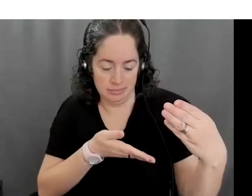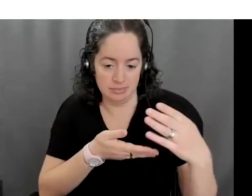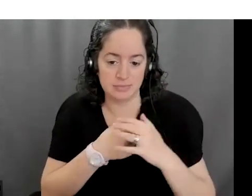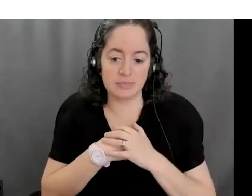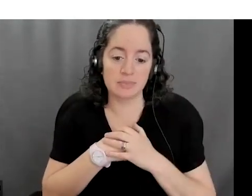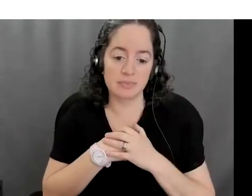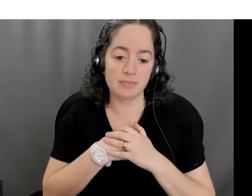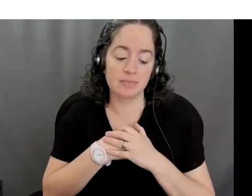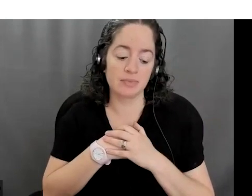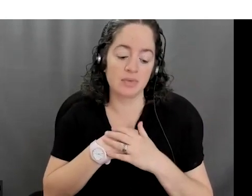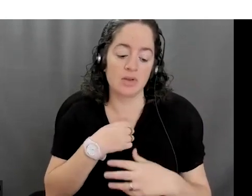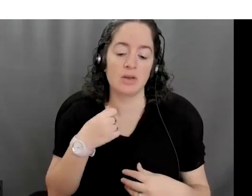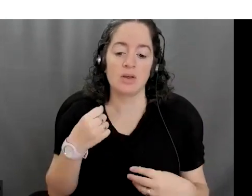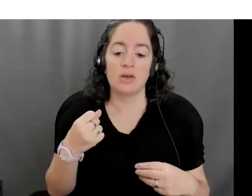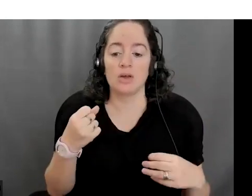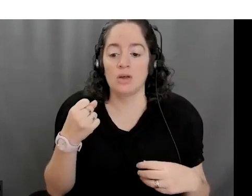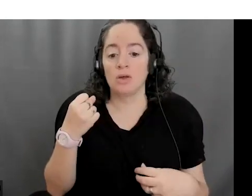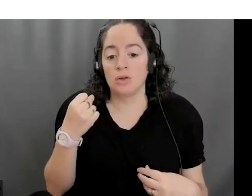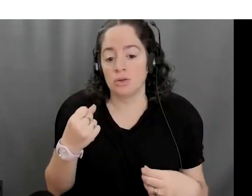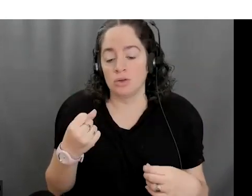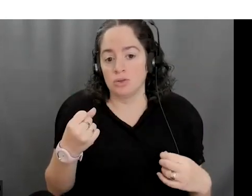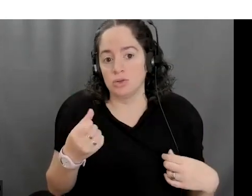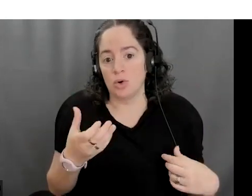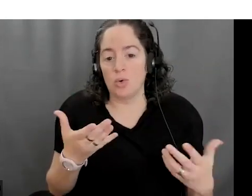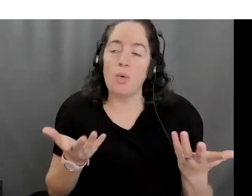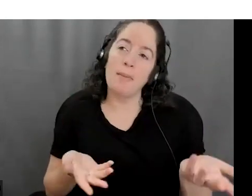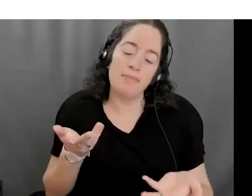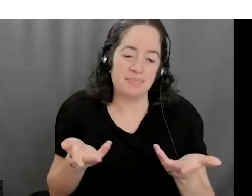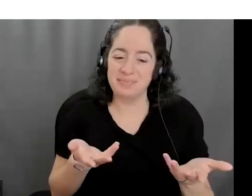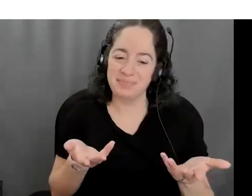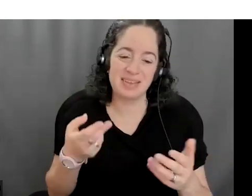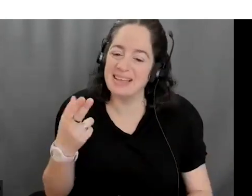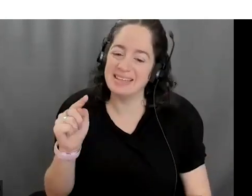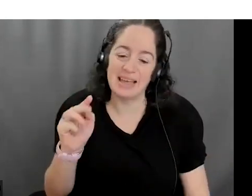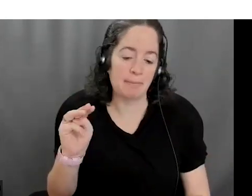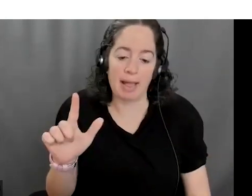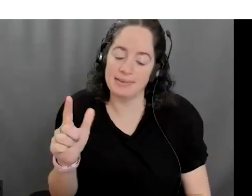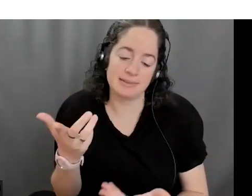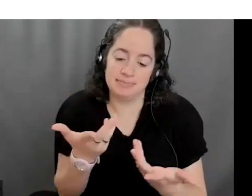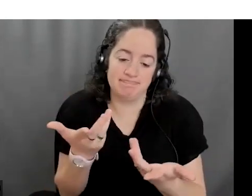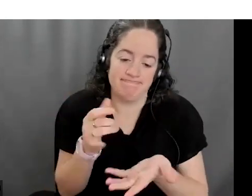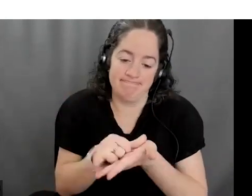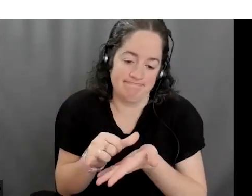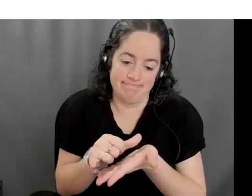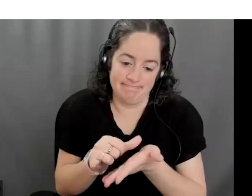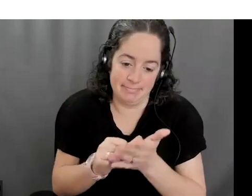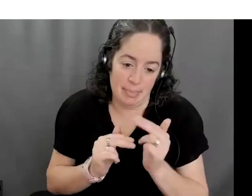We ended up building-- It just can't be done in HTML. You can't have a column